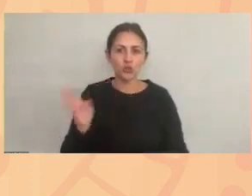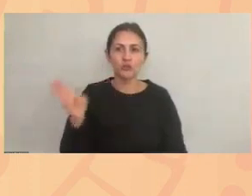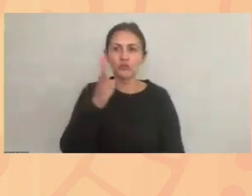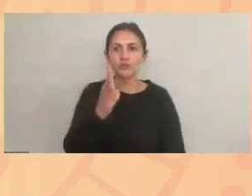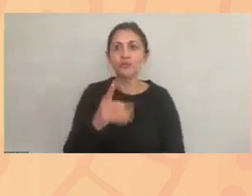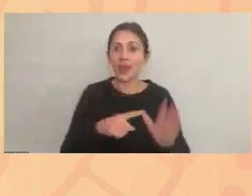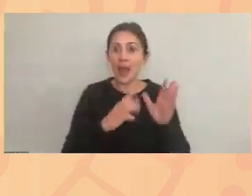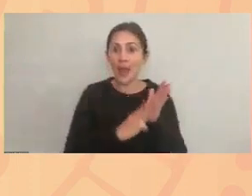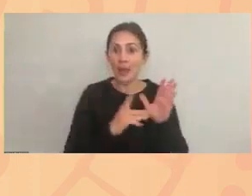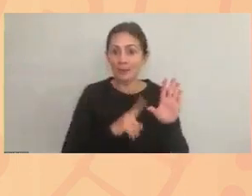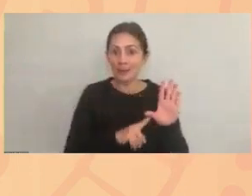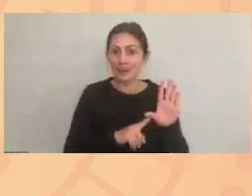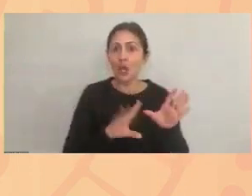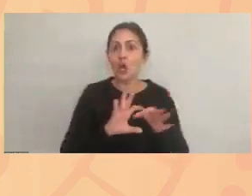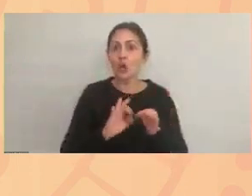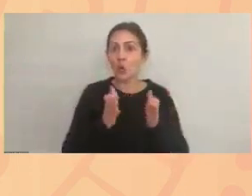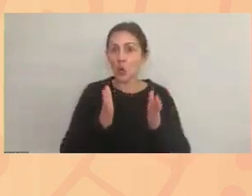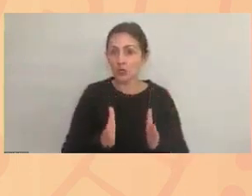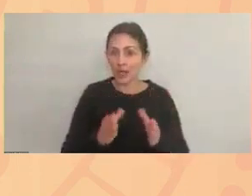I'm the coordinator at Baya Gawi.